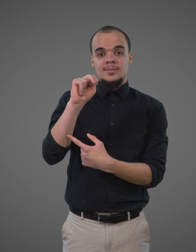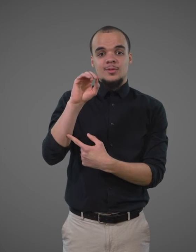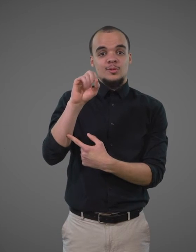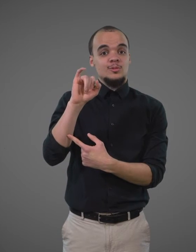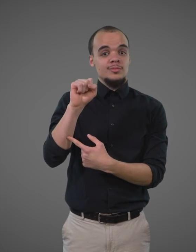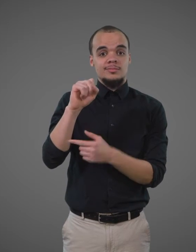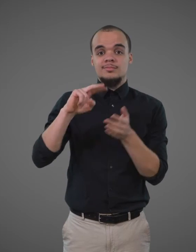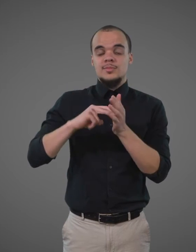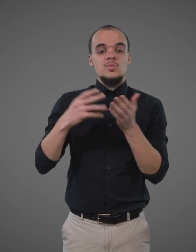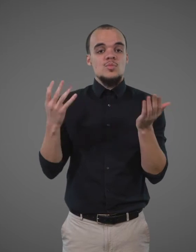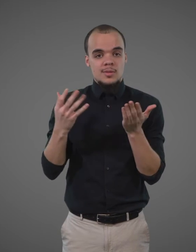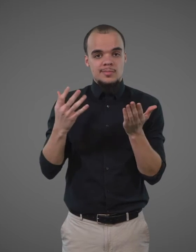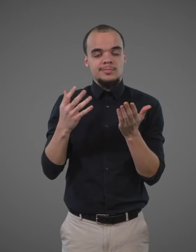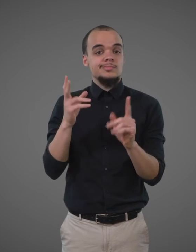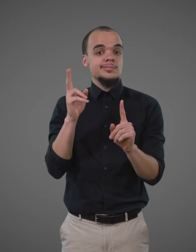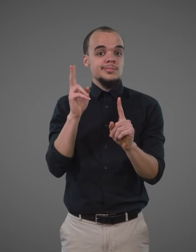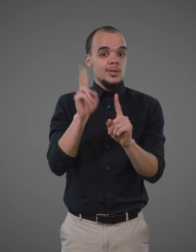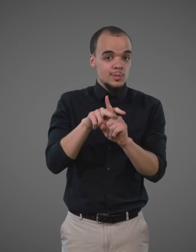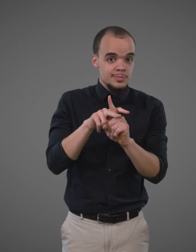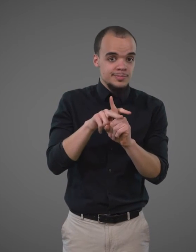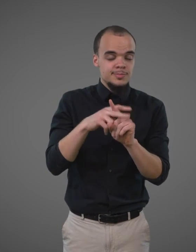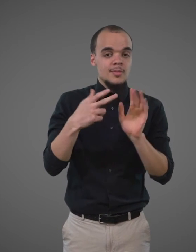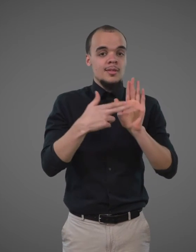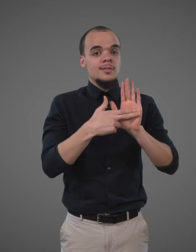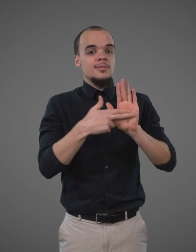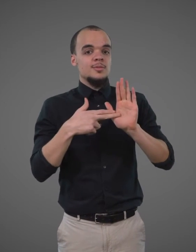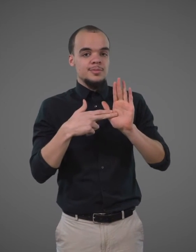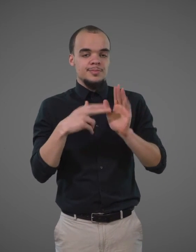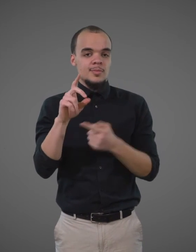The doctor will be able to diagnose if you are intoxicated